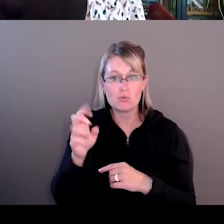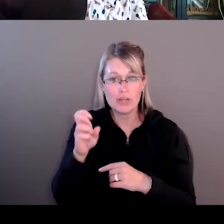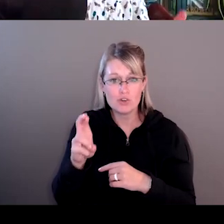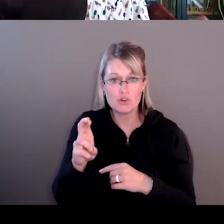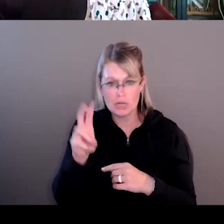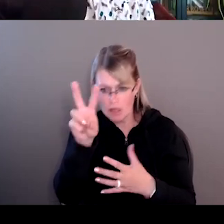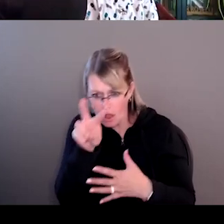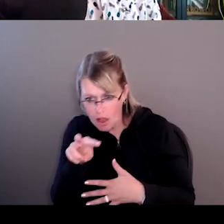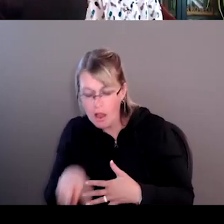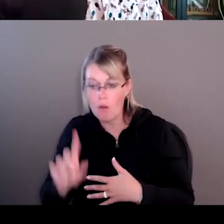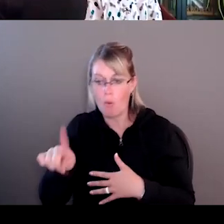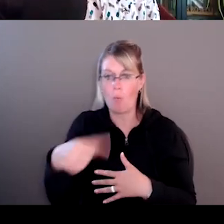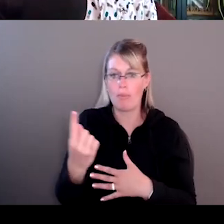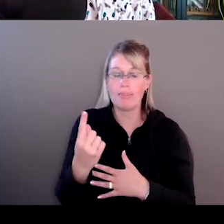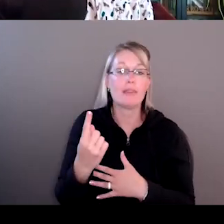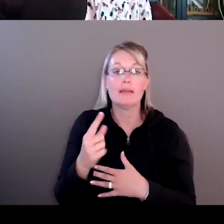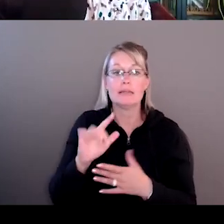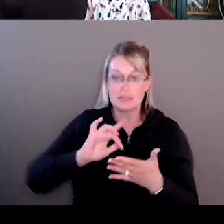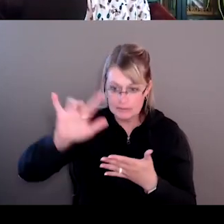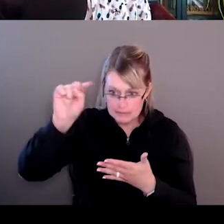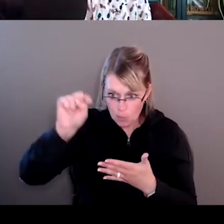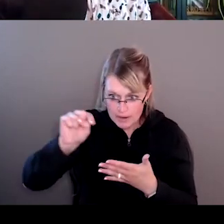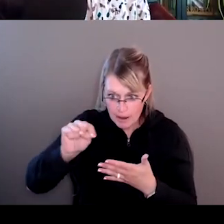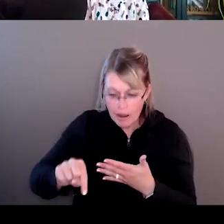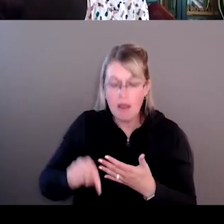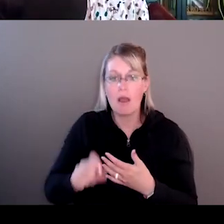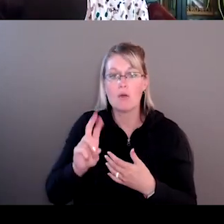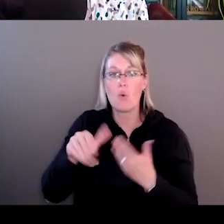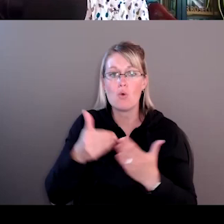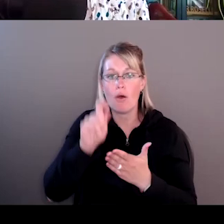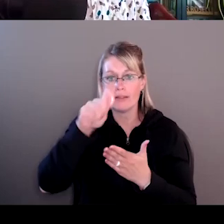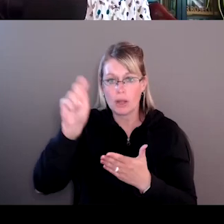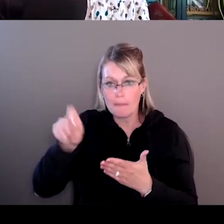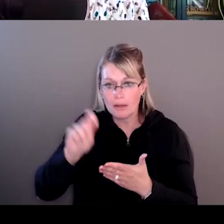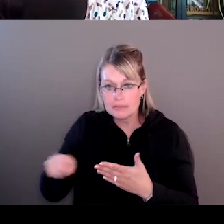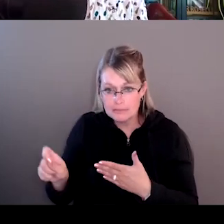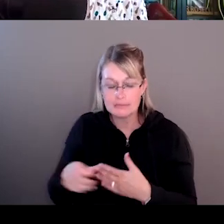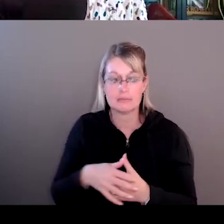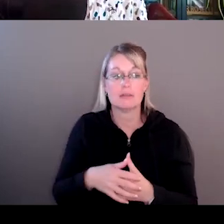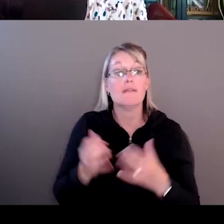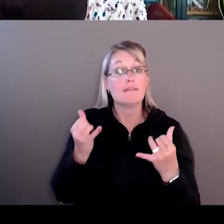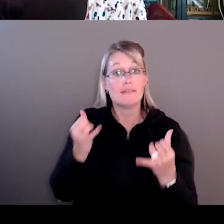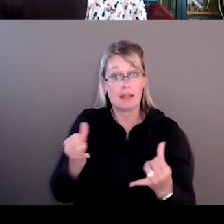the fields only, tabbing down all the buttons or all the checkboxes. Now the column and row header